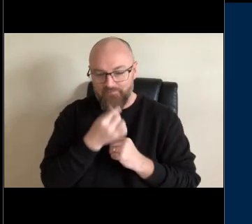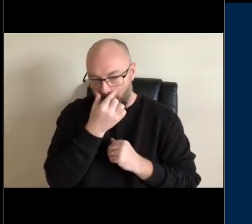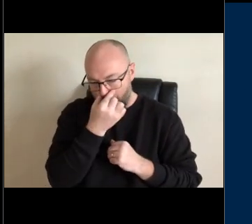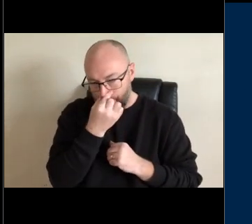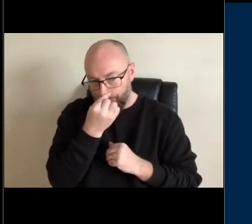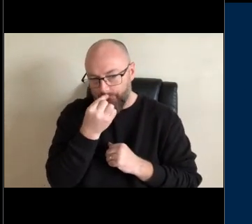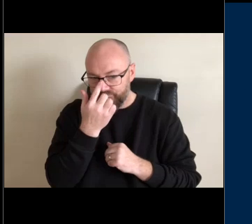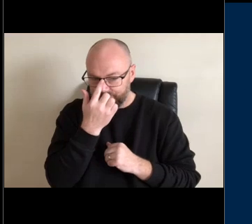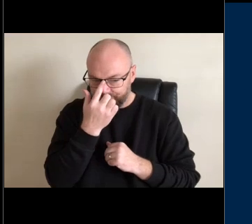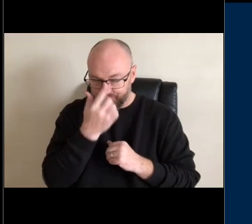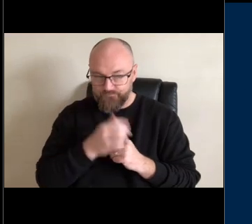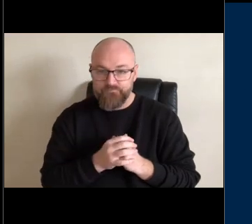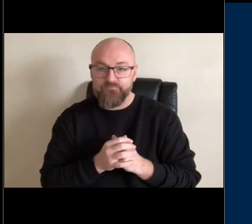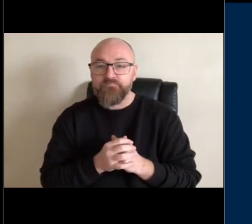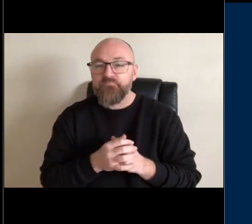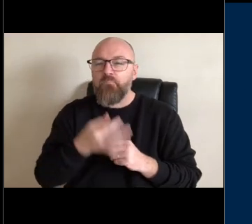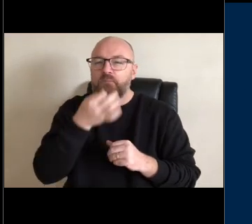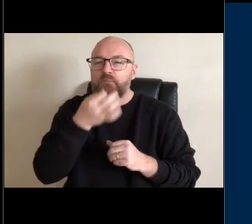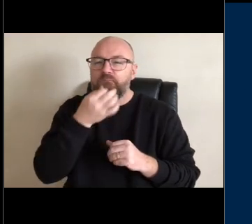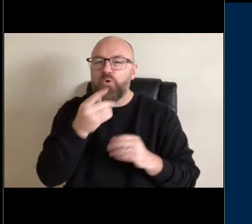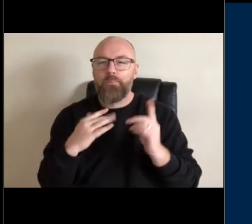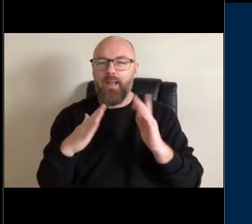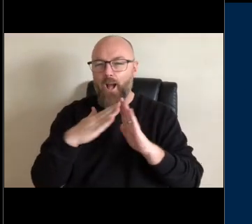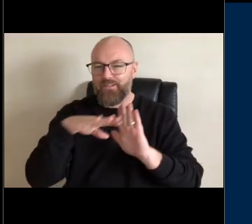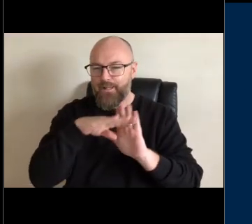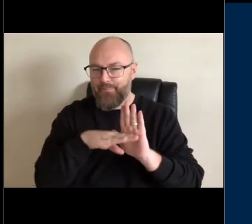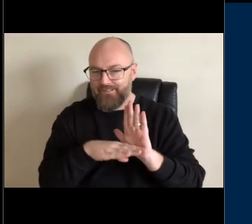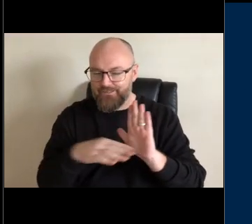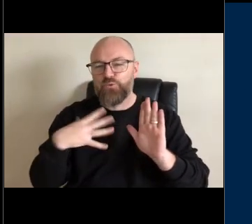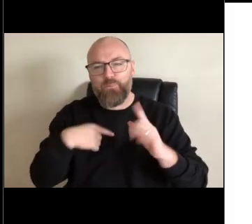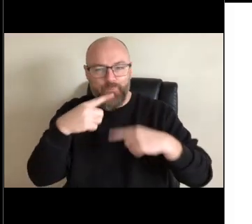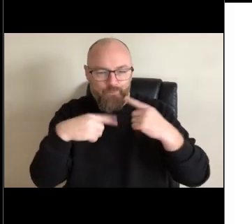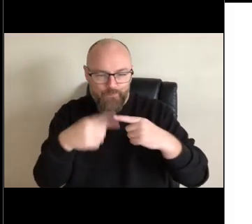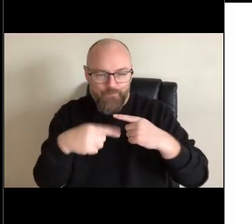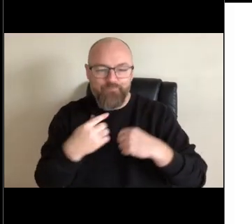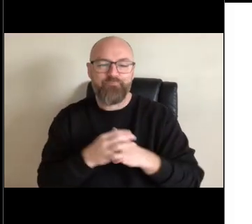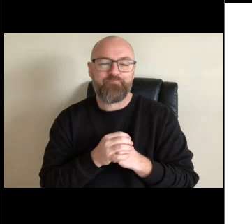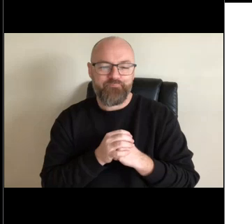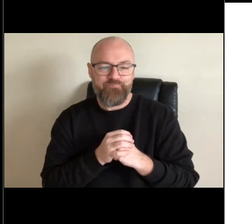little pieces of housekeeping I need to run through first before we kick off uh first of all